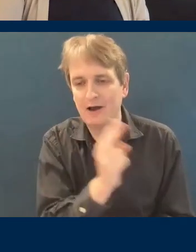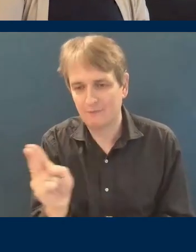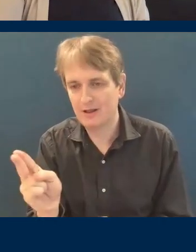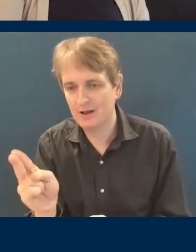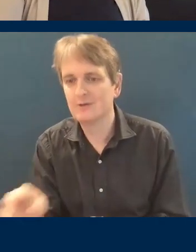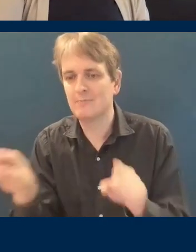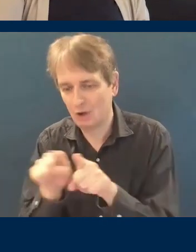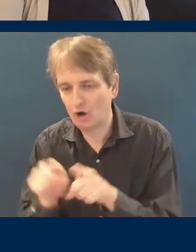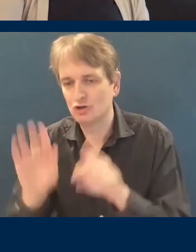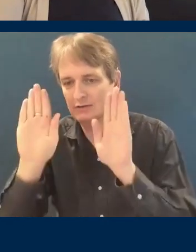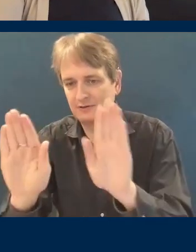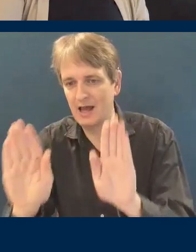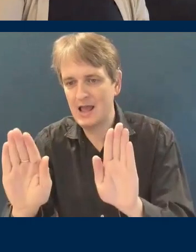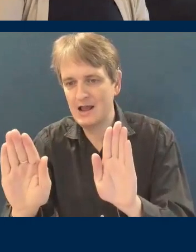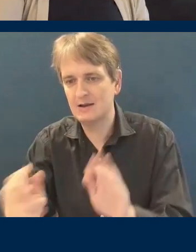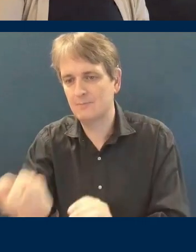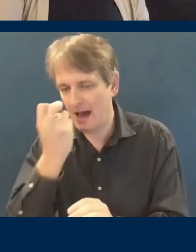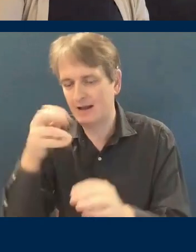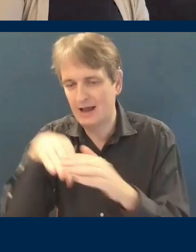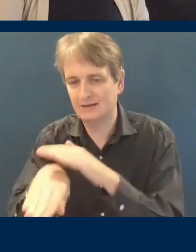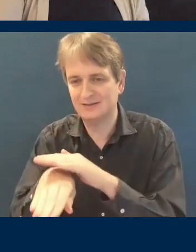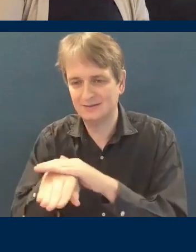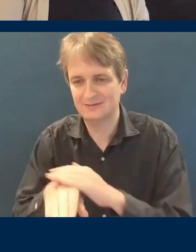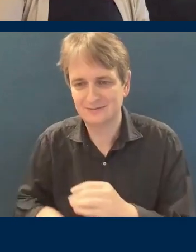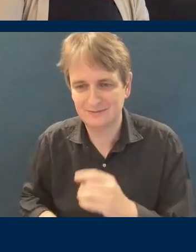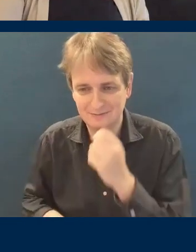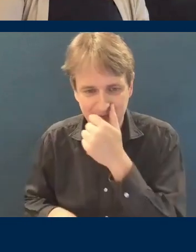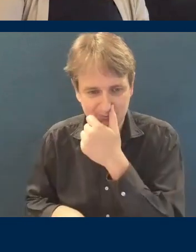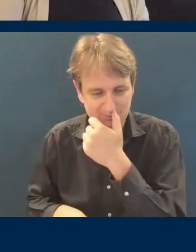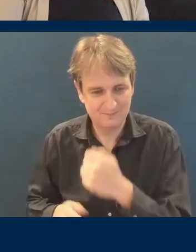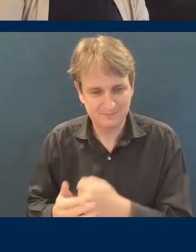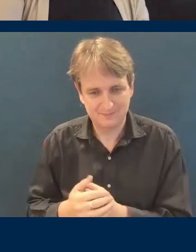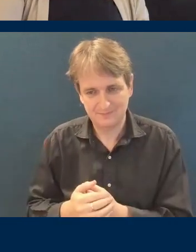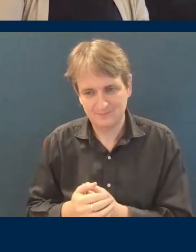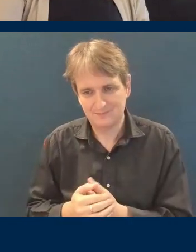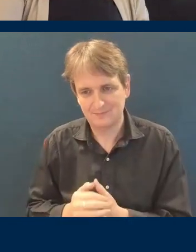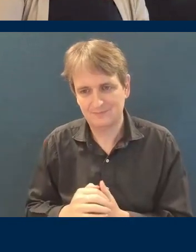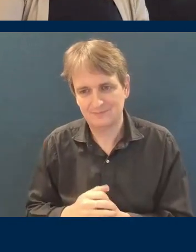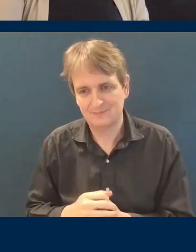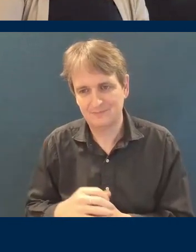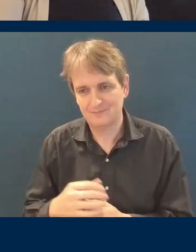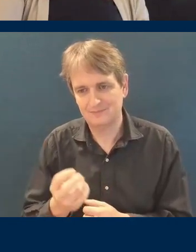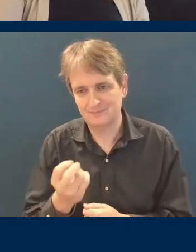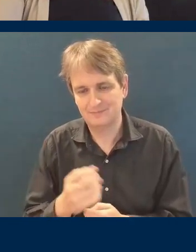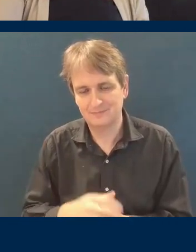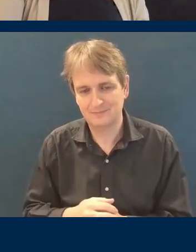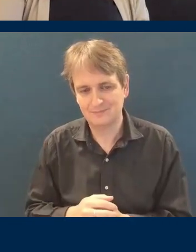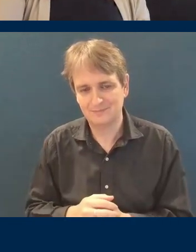Not just for deaf and hard of hearing people. But it's really wonderful for people who have are blind or have vision access